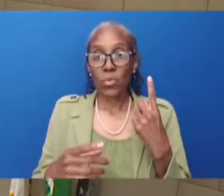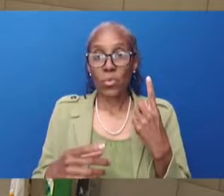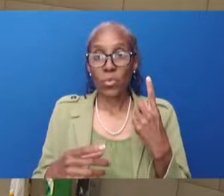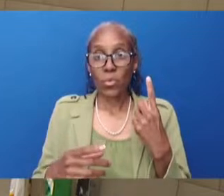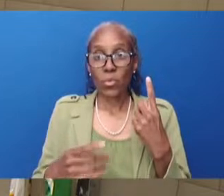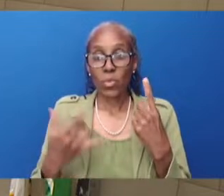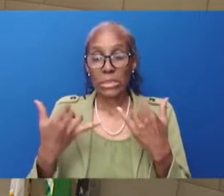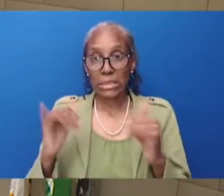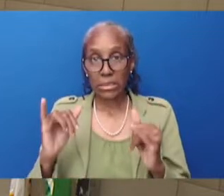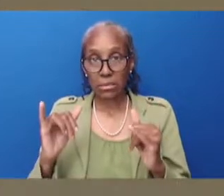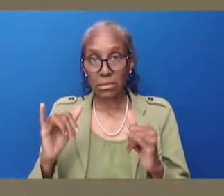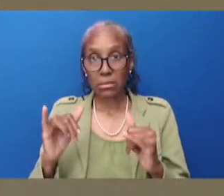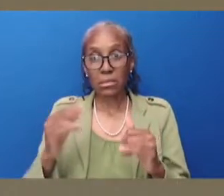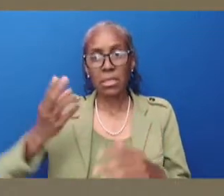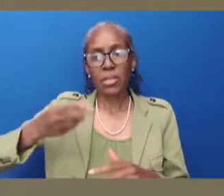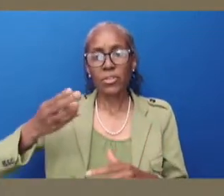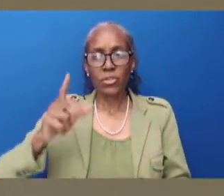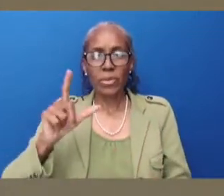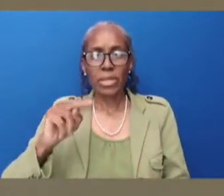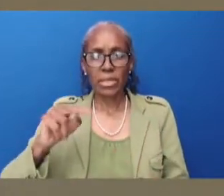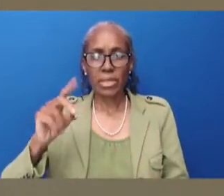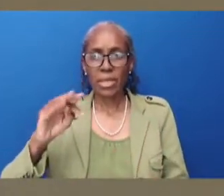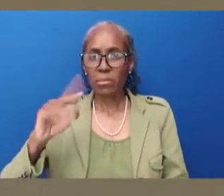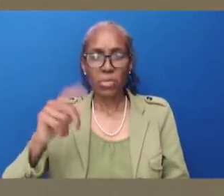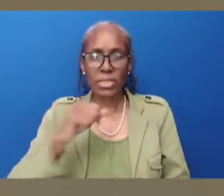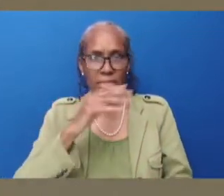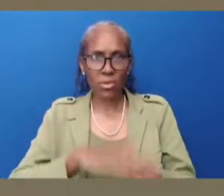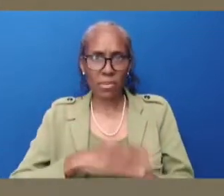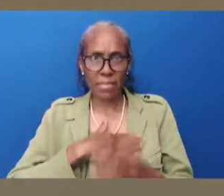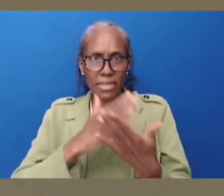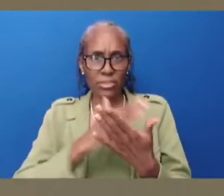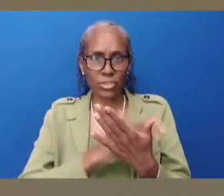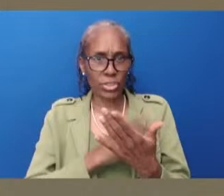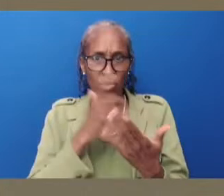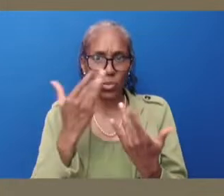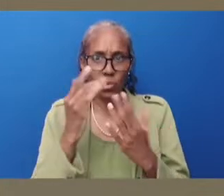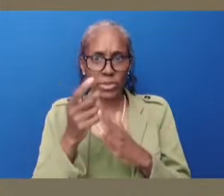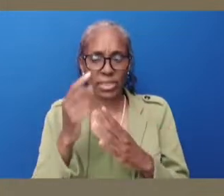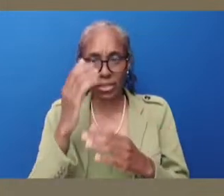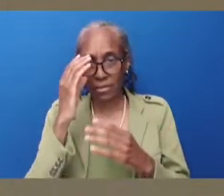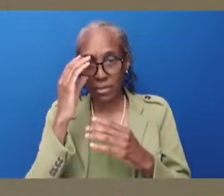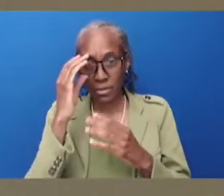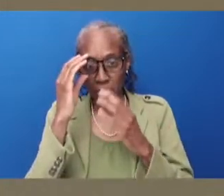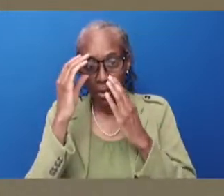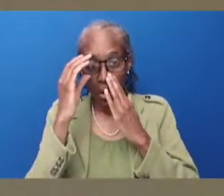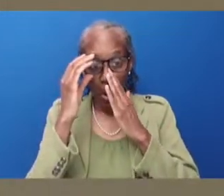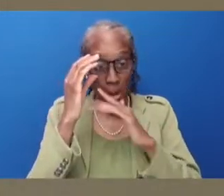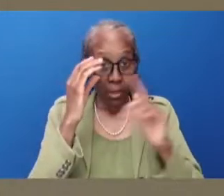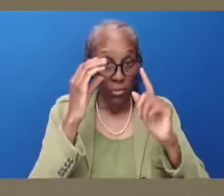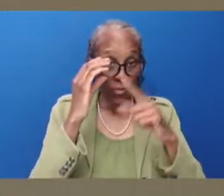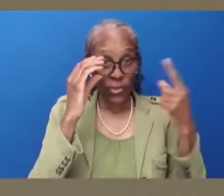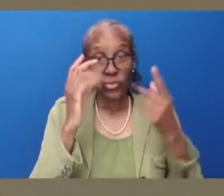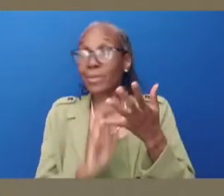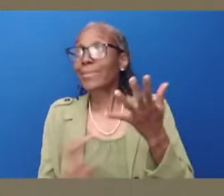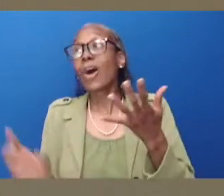WE HAVE ONE MATTER STILL. HISTORIC LANDMARKS. IT'S NOT ON